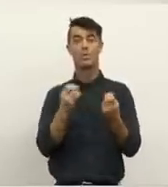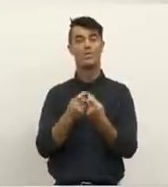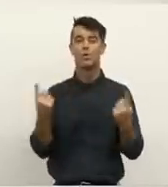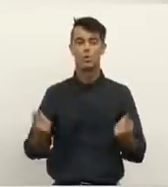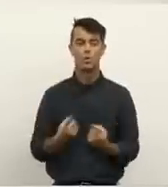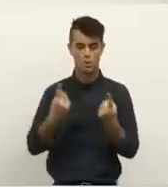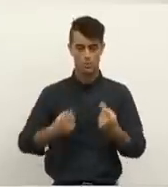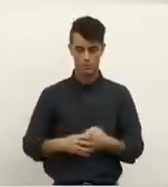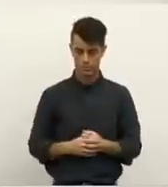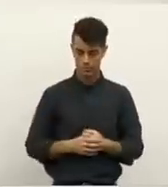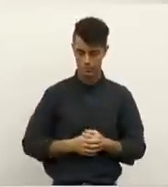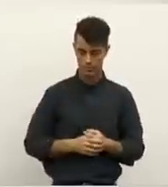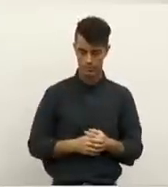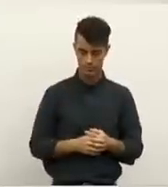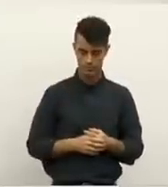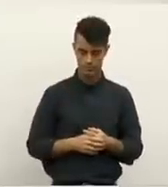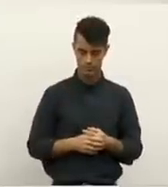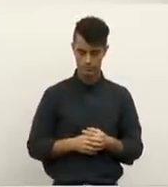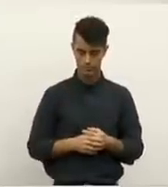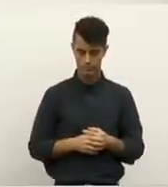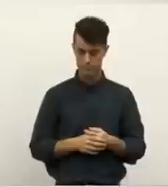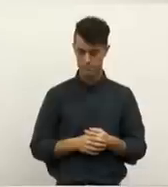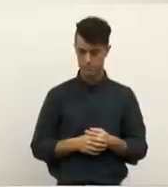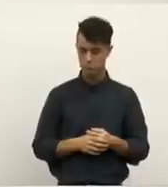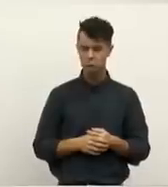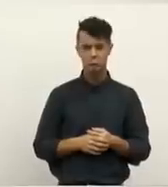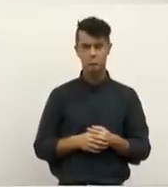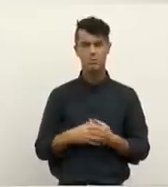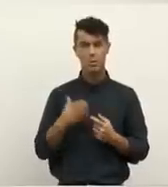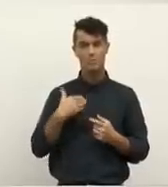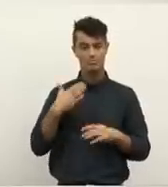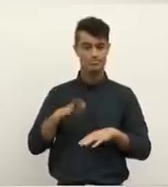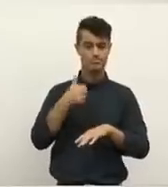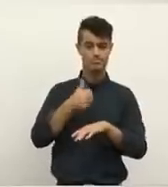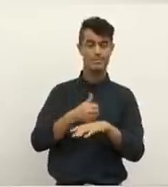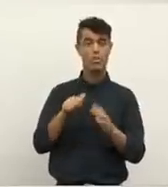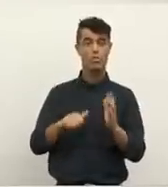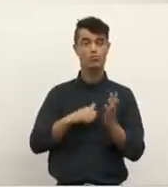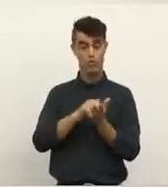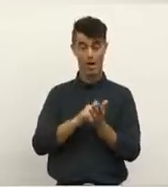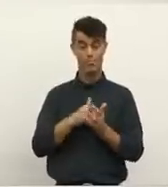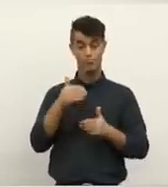And then we are putting the right process and the right discipline,